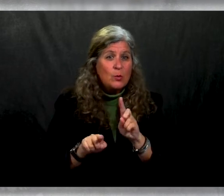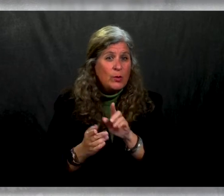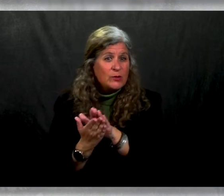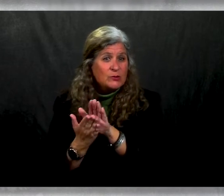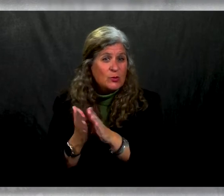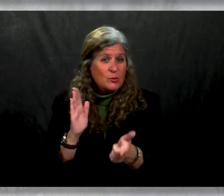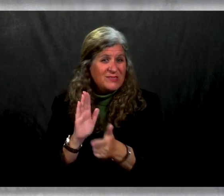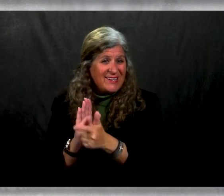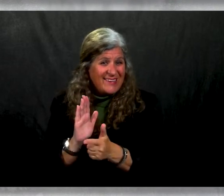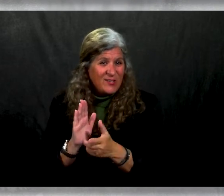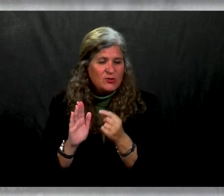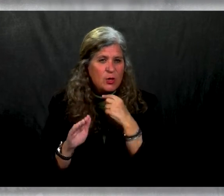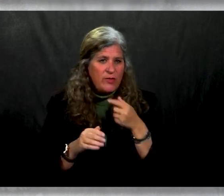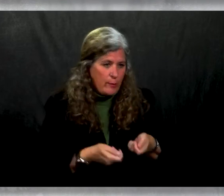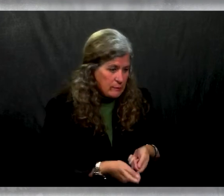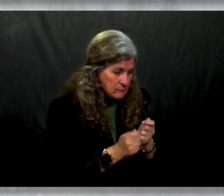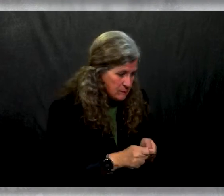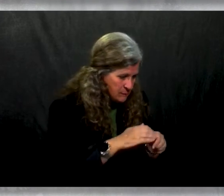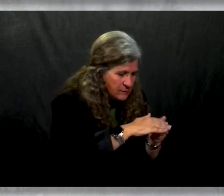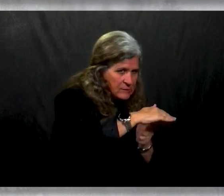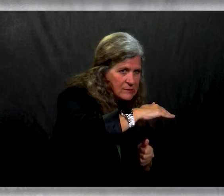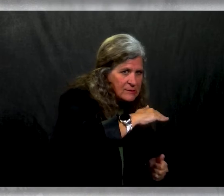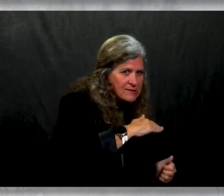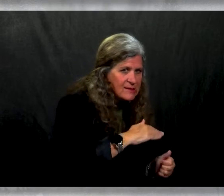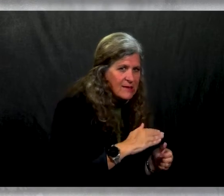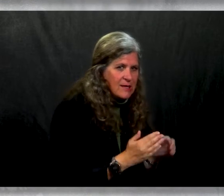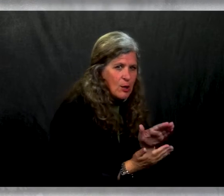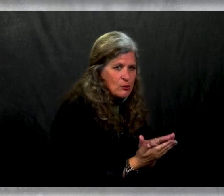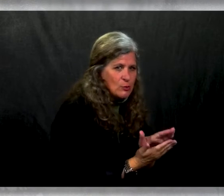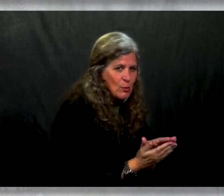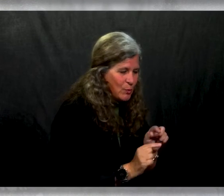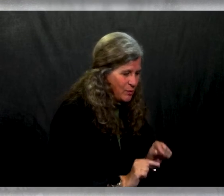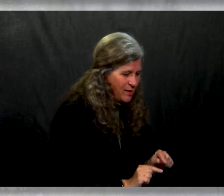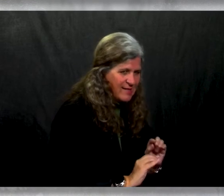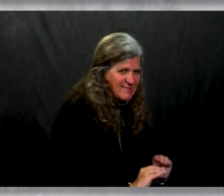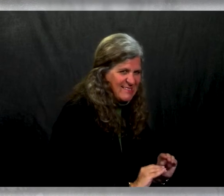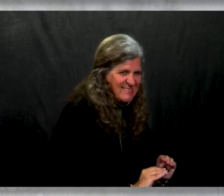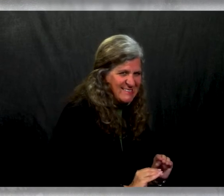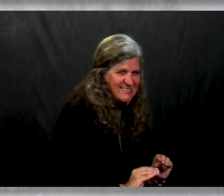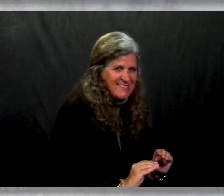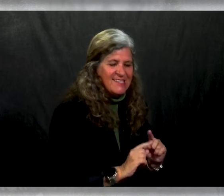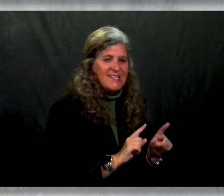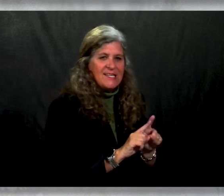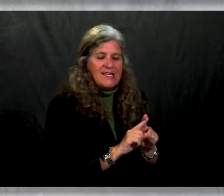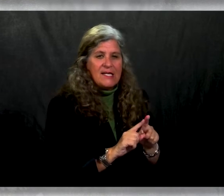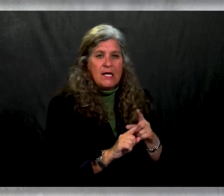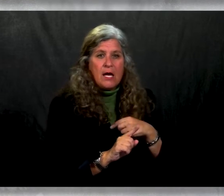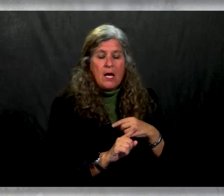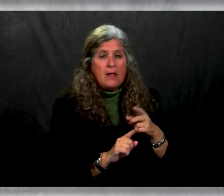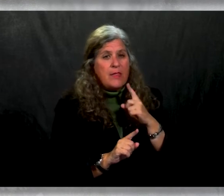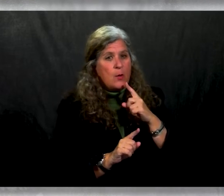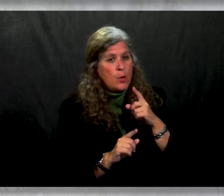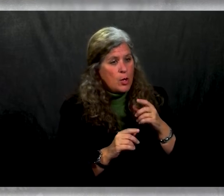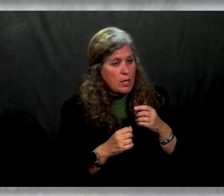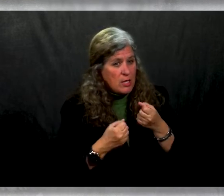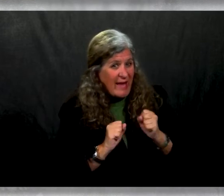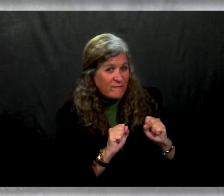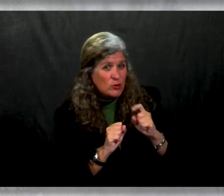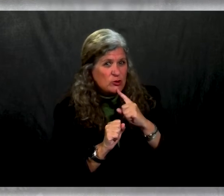There were efforts to maintain sanitation and put together hospitals that could care